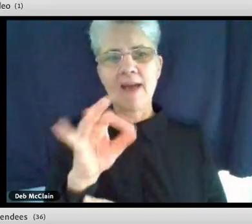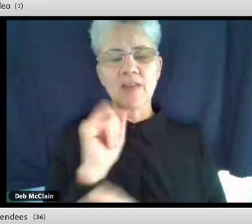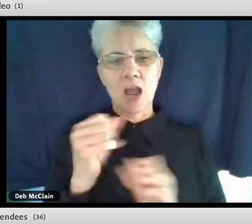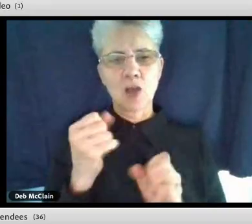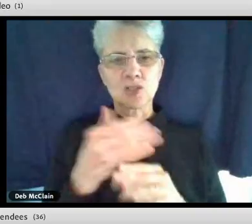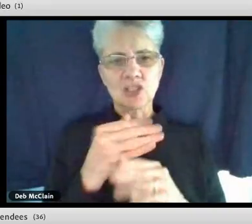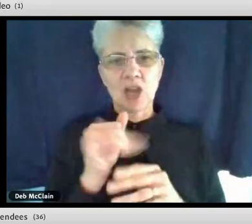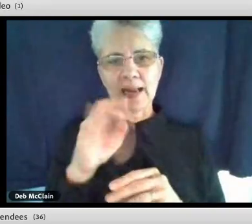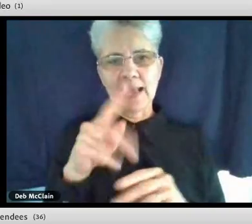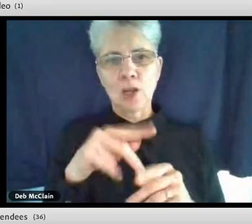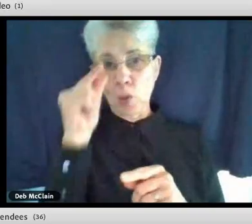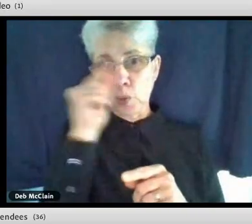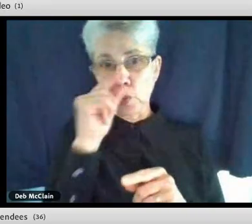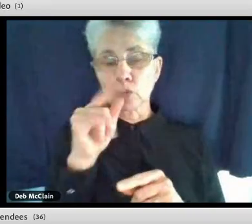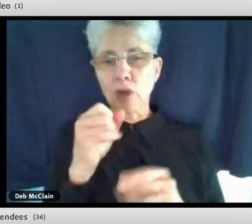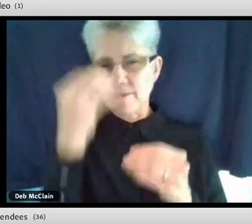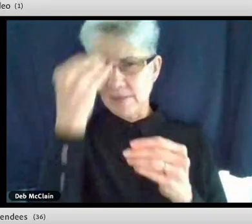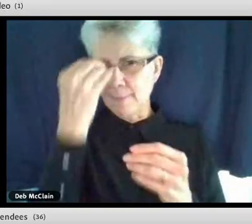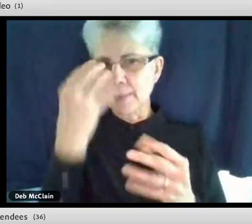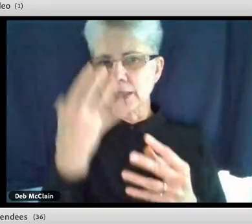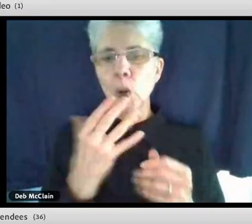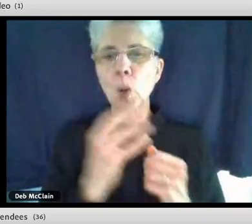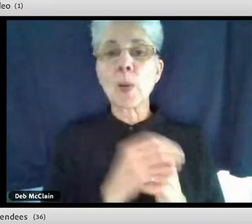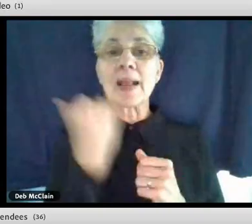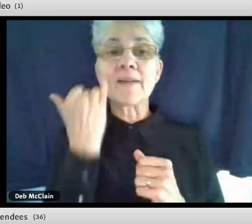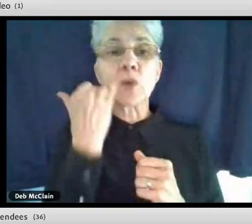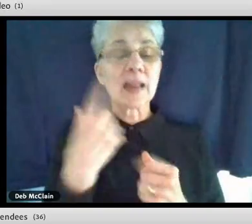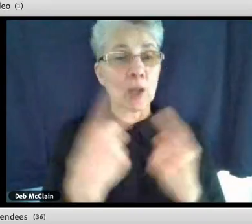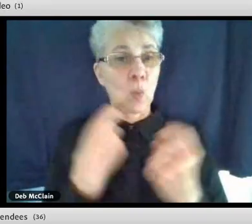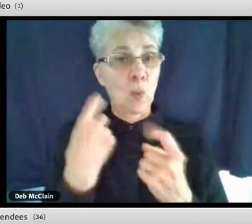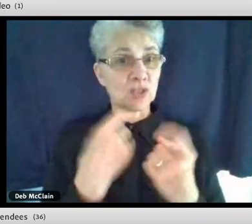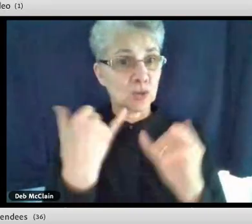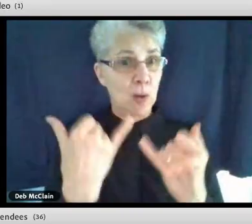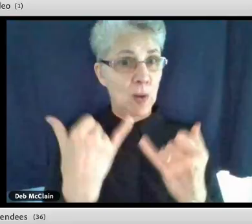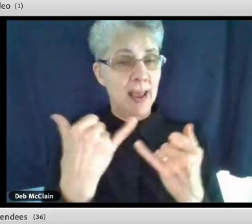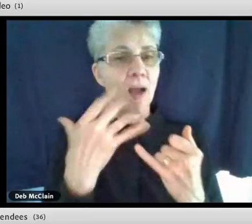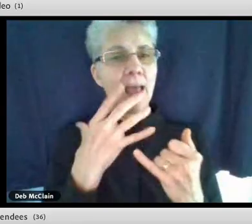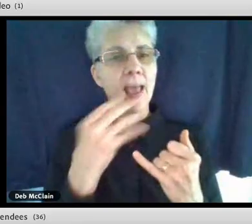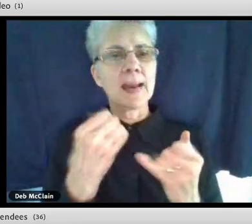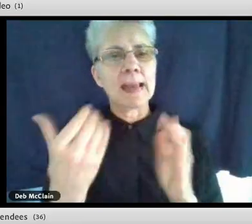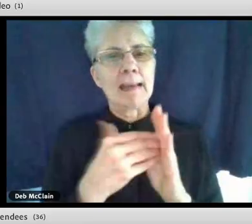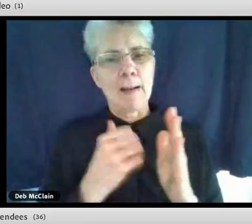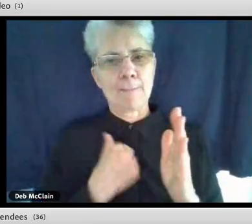right this second, you can e-mail me. I'm going to make it into a PDF, and I'll share the link on Google Drive.